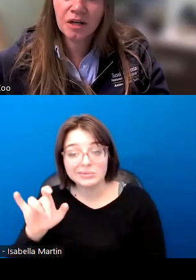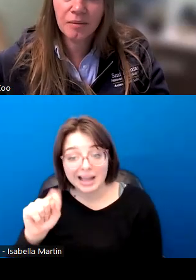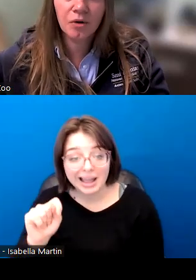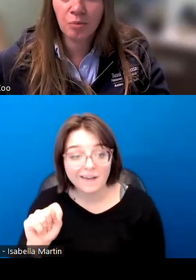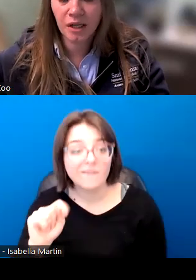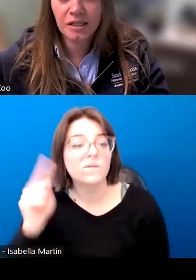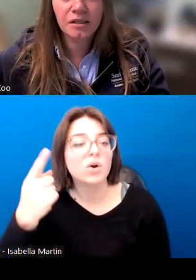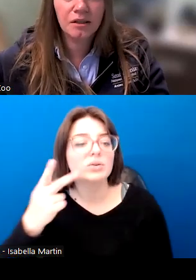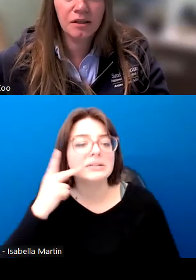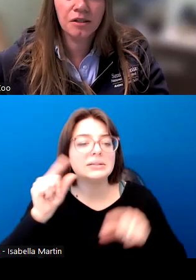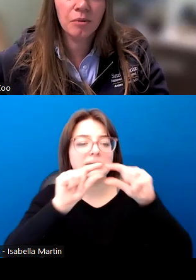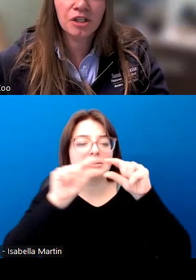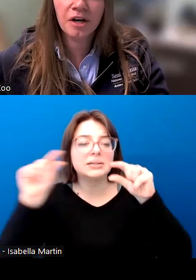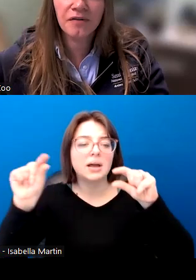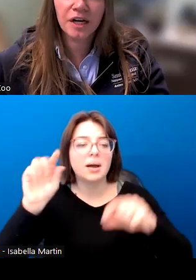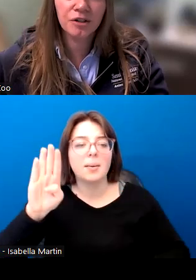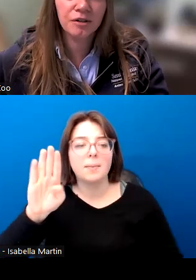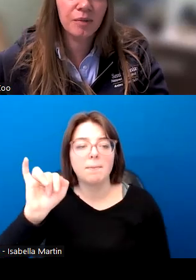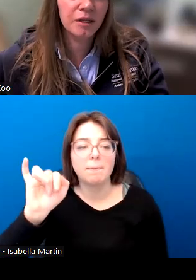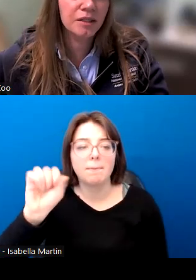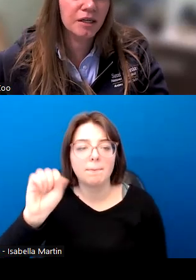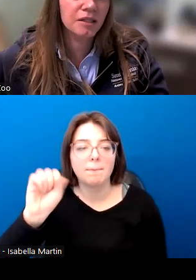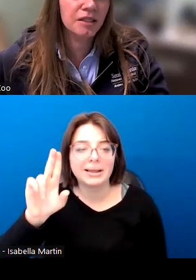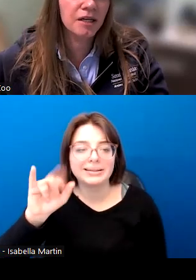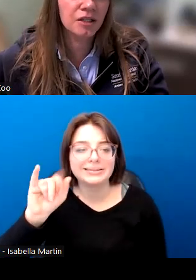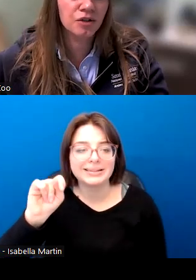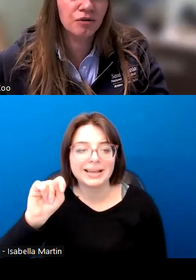talking about with the pellets this commercially manufactured pellet that is intended to